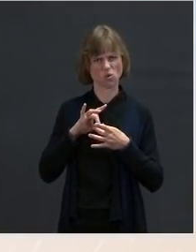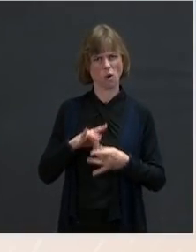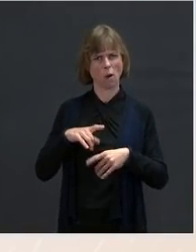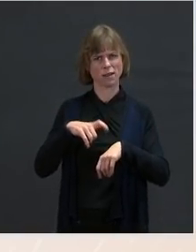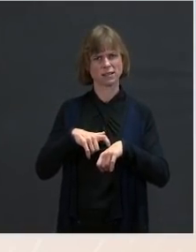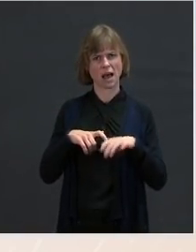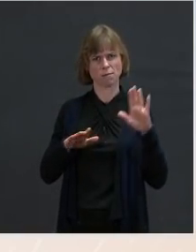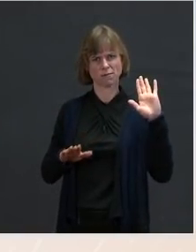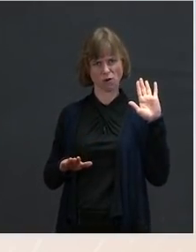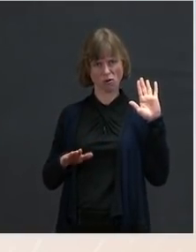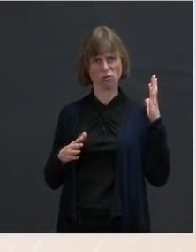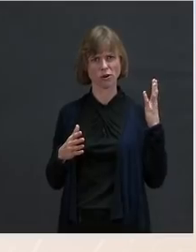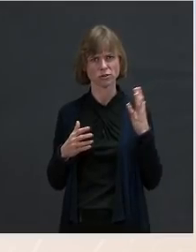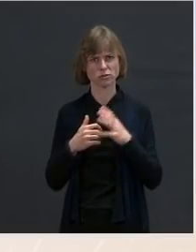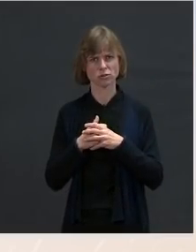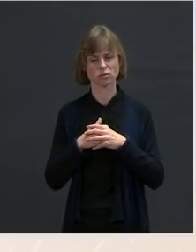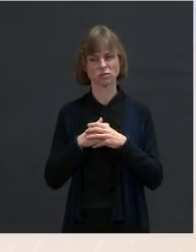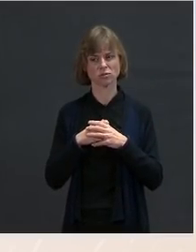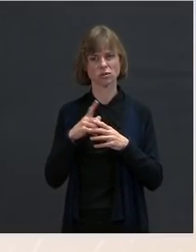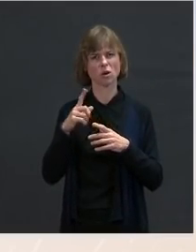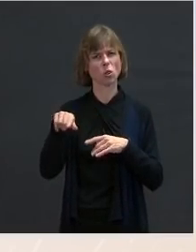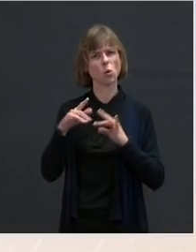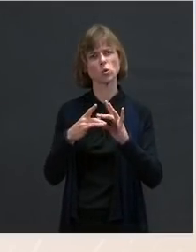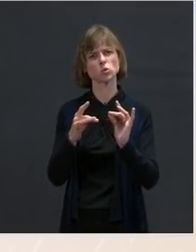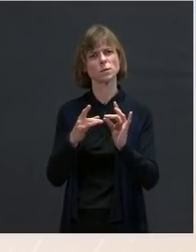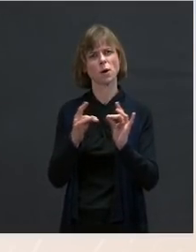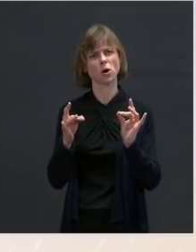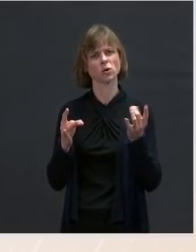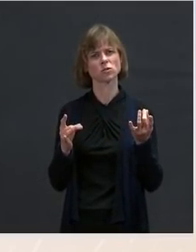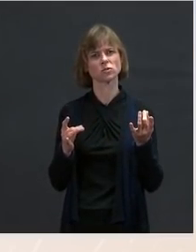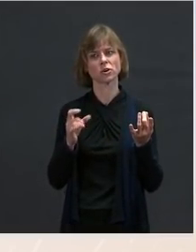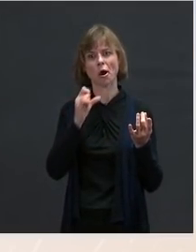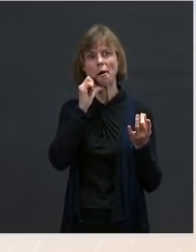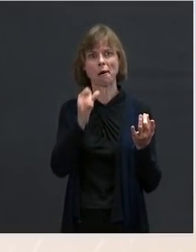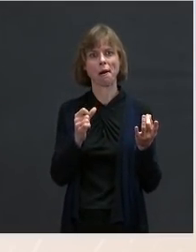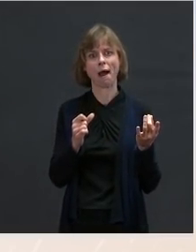I would convey, are not -- it's not -- he will not be providing an update on progress.